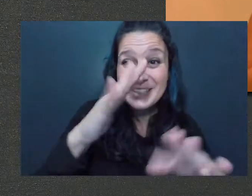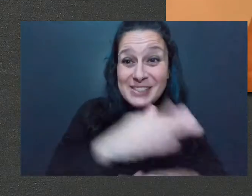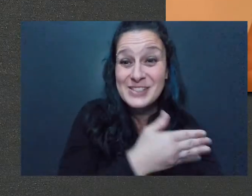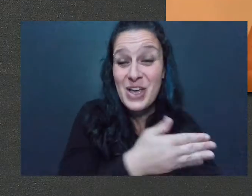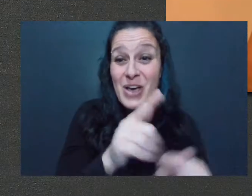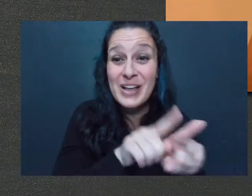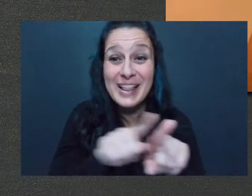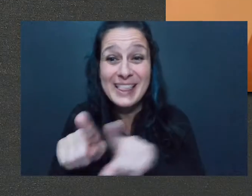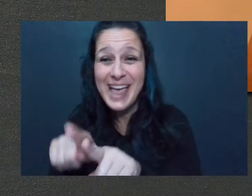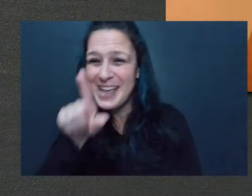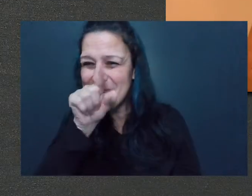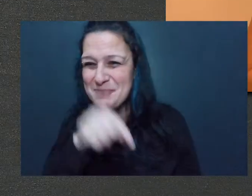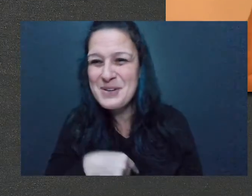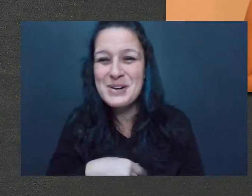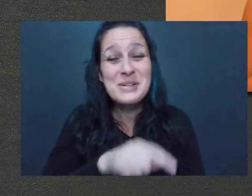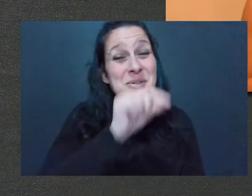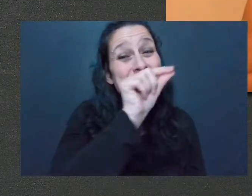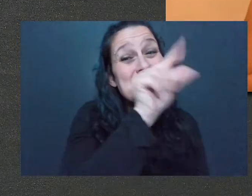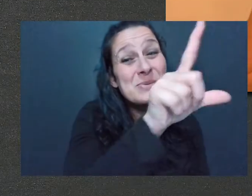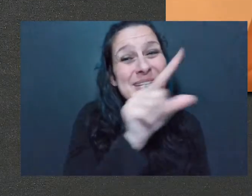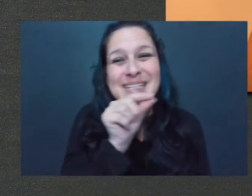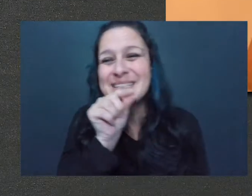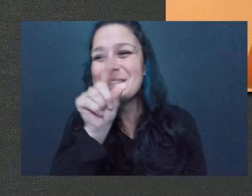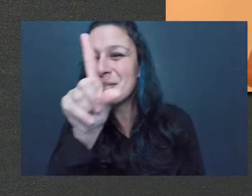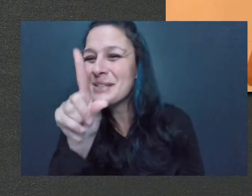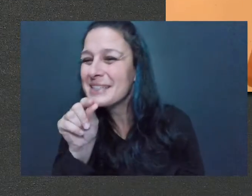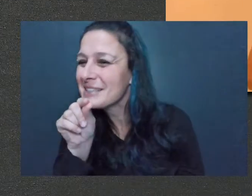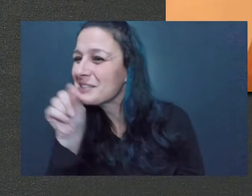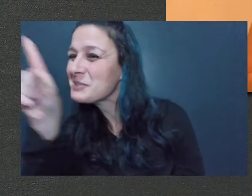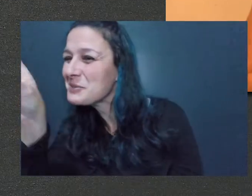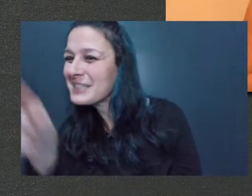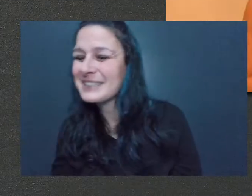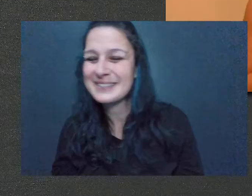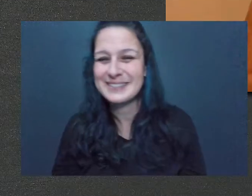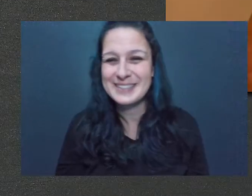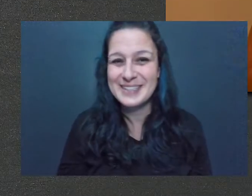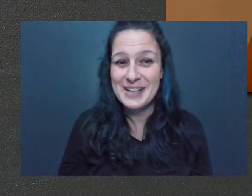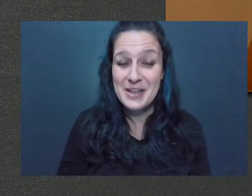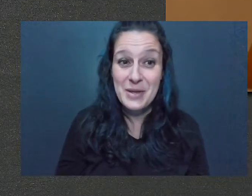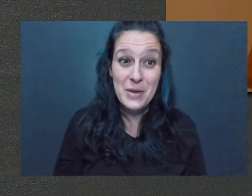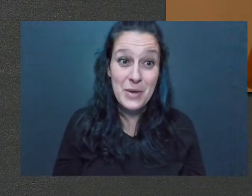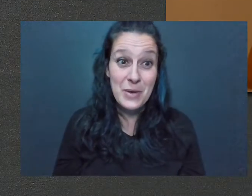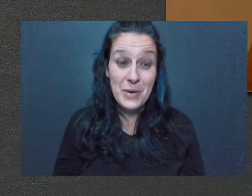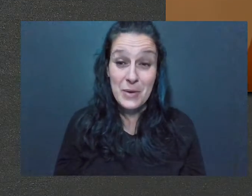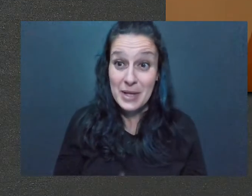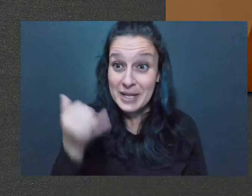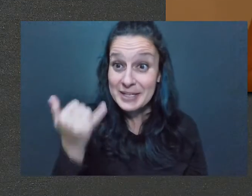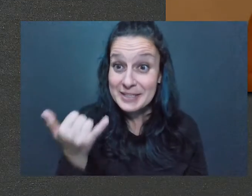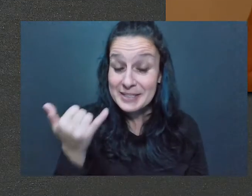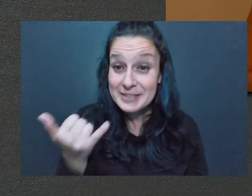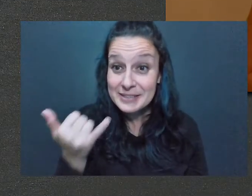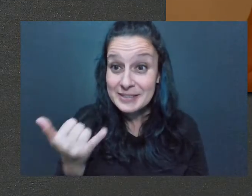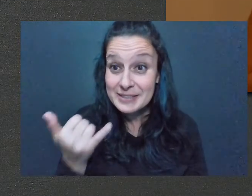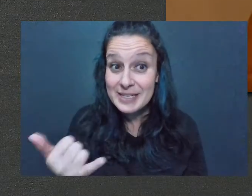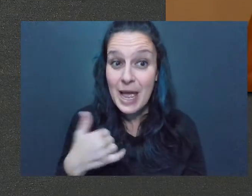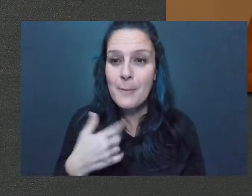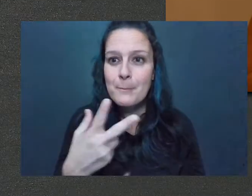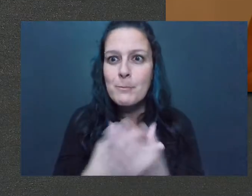Sing a song like a bird Tweet, tweet, tweet Oh, and now we're gonna do both together